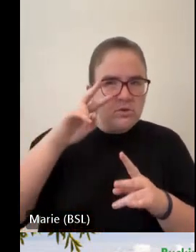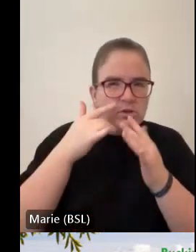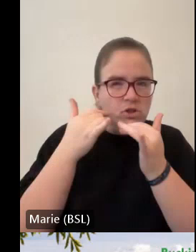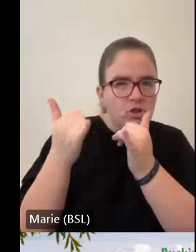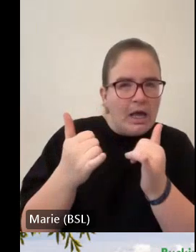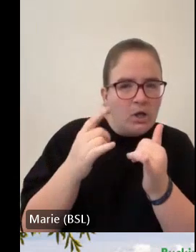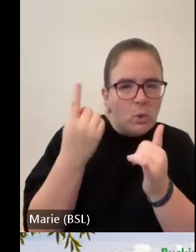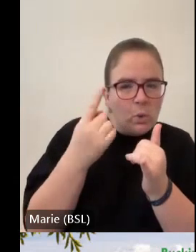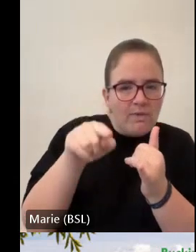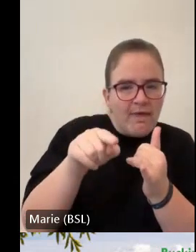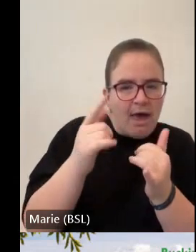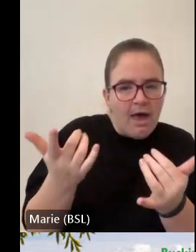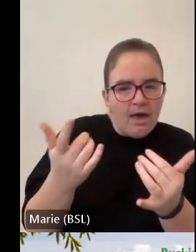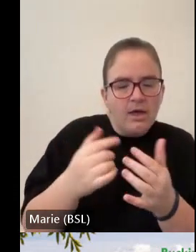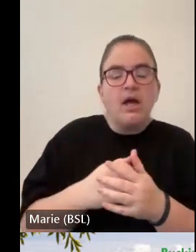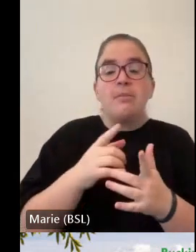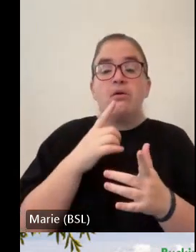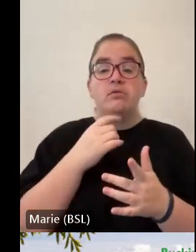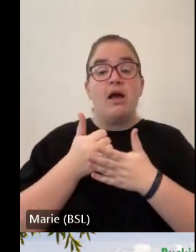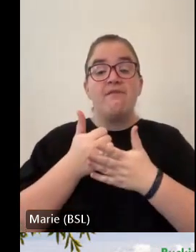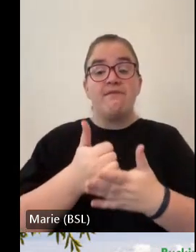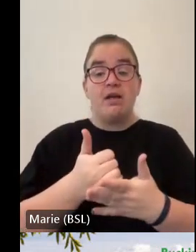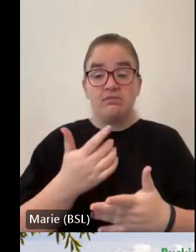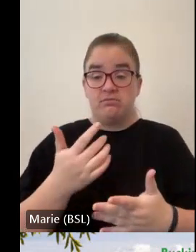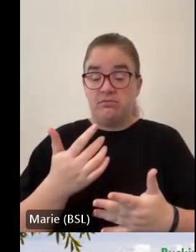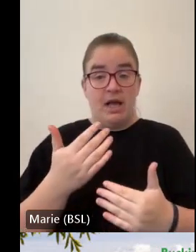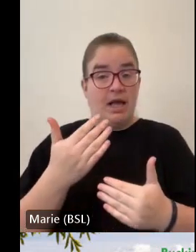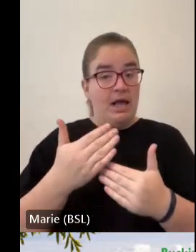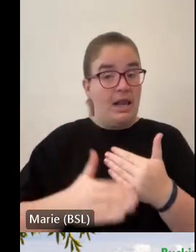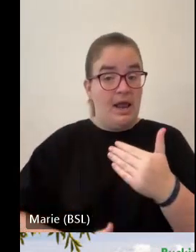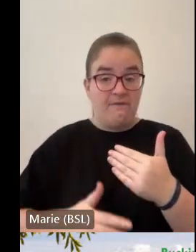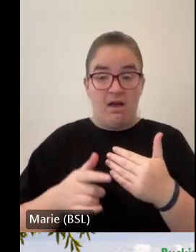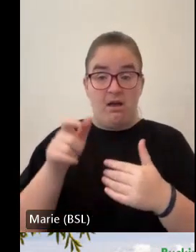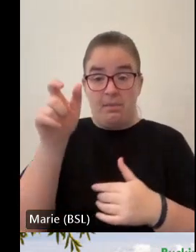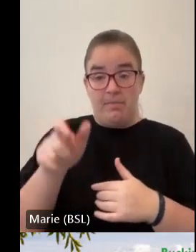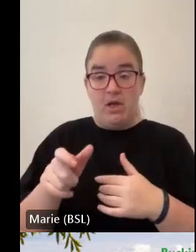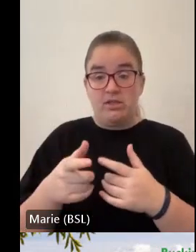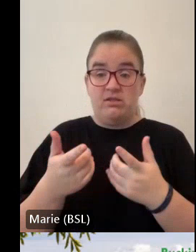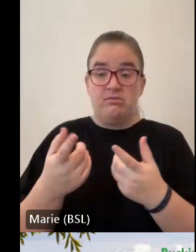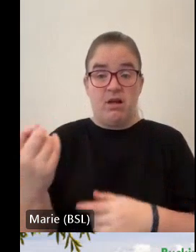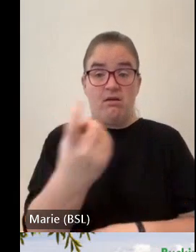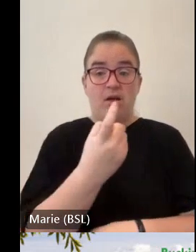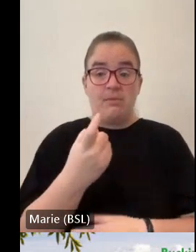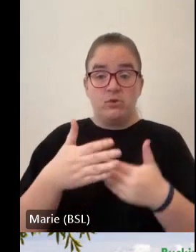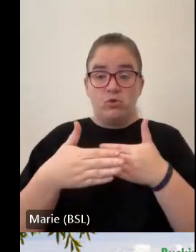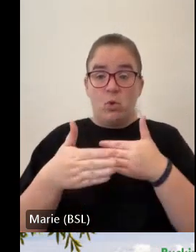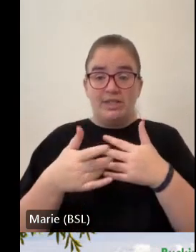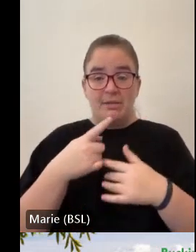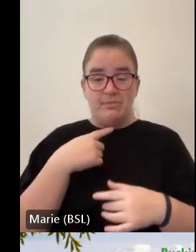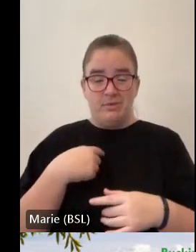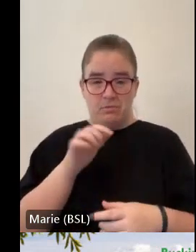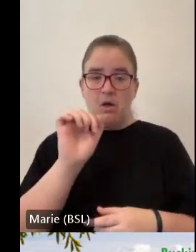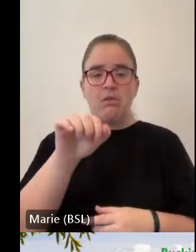But certainly our advice is definitely do not ever deal with anybody that could calls on your door in that way because in our